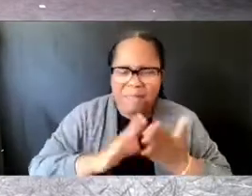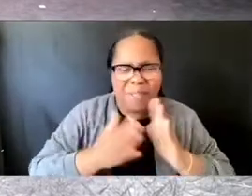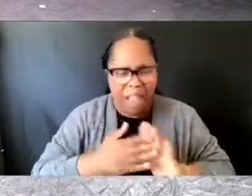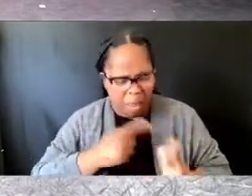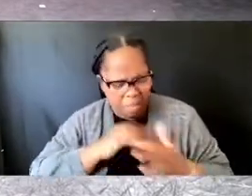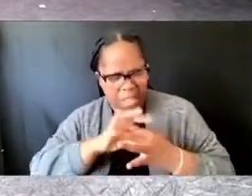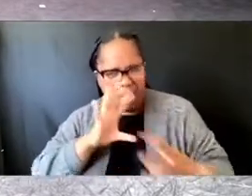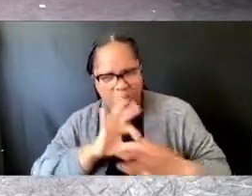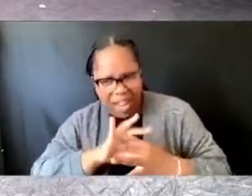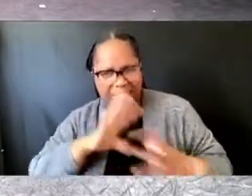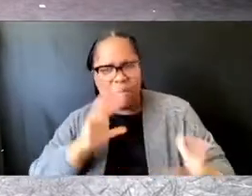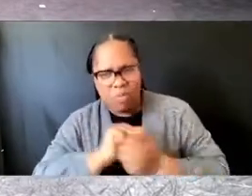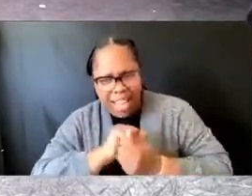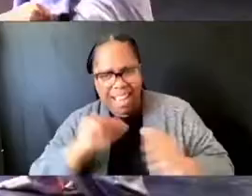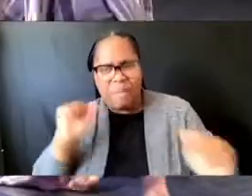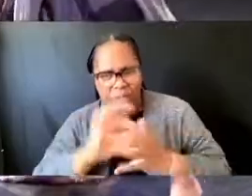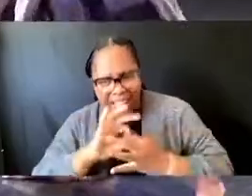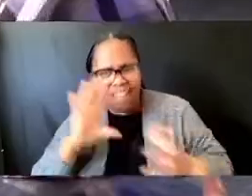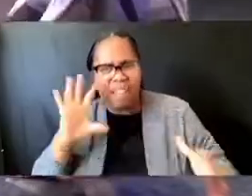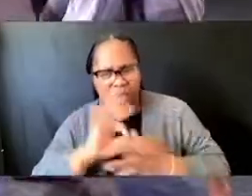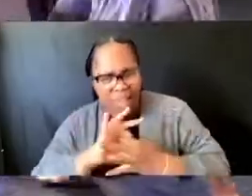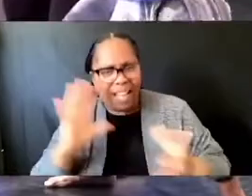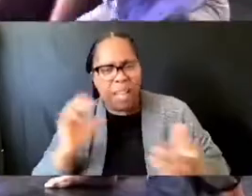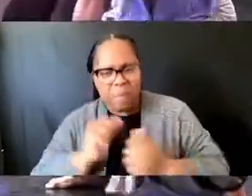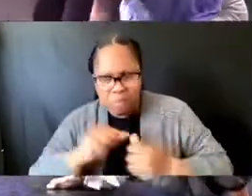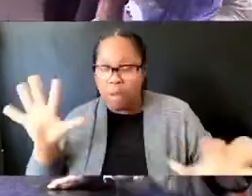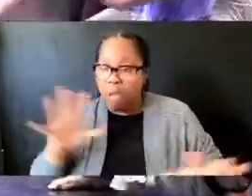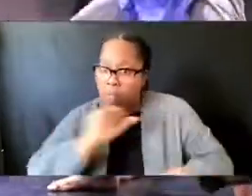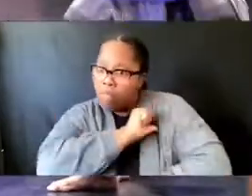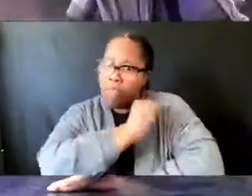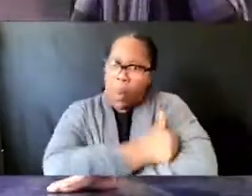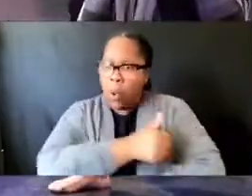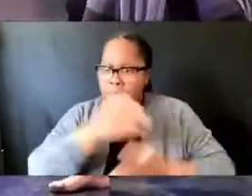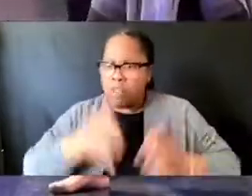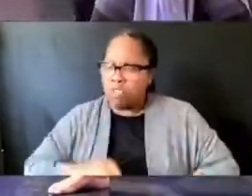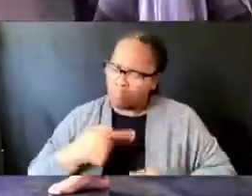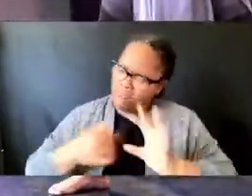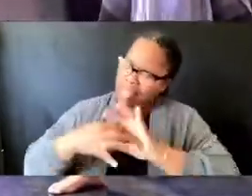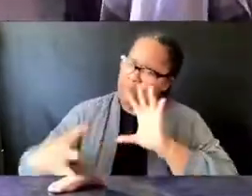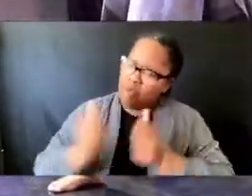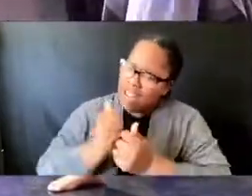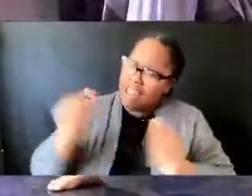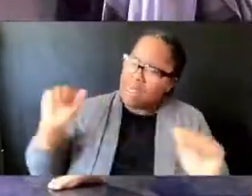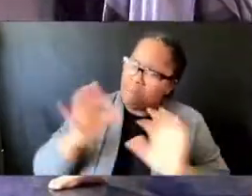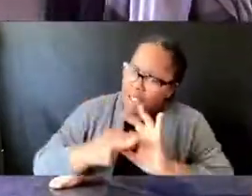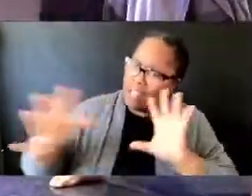'Cause I'm a liberated, liberated, liberated liberated, liberated, liberated gatekeeper I'm a liberated, liberated, liberated